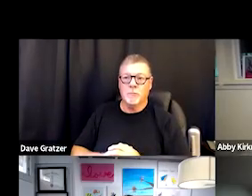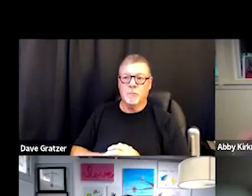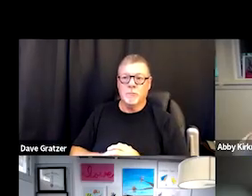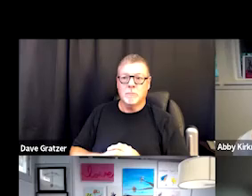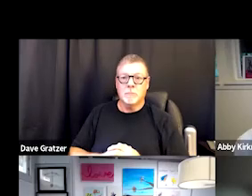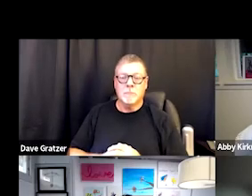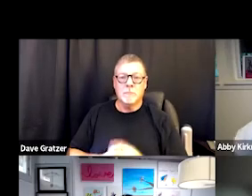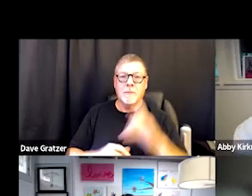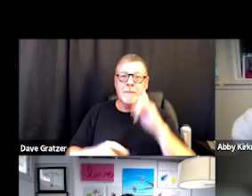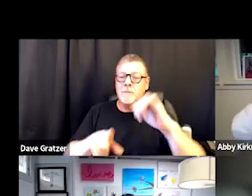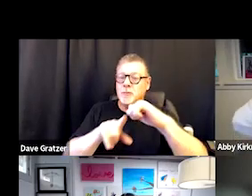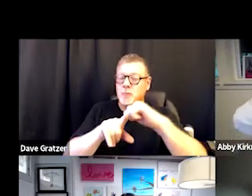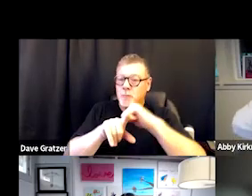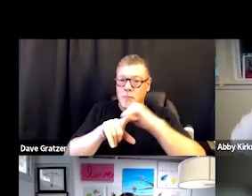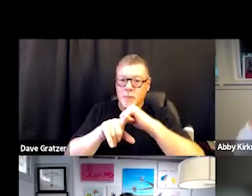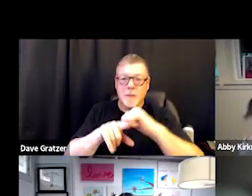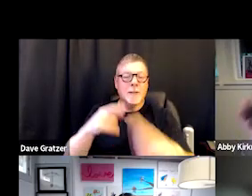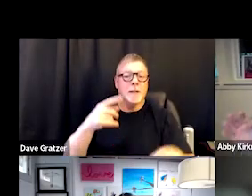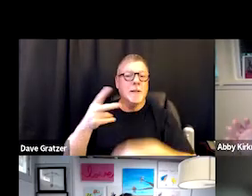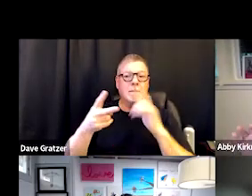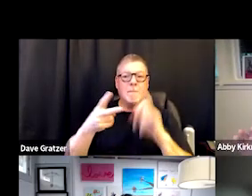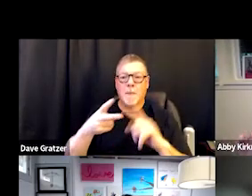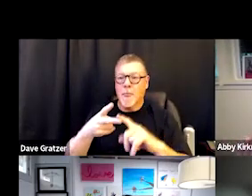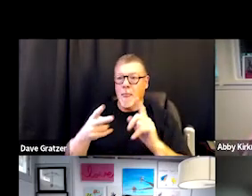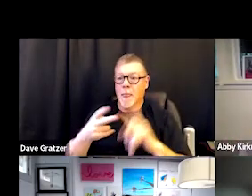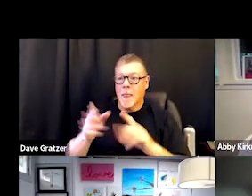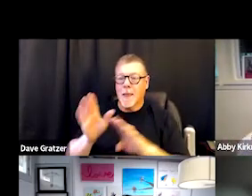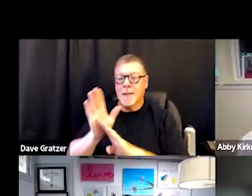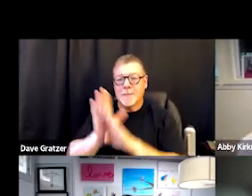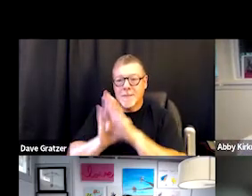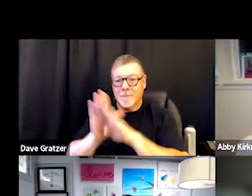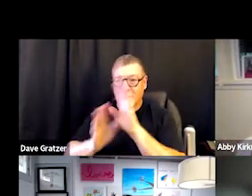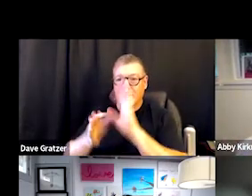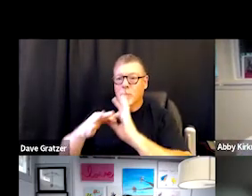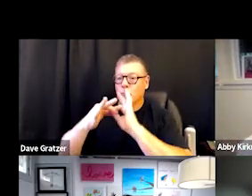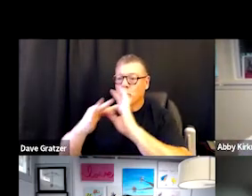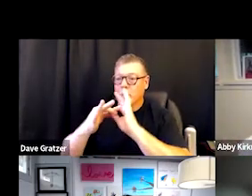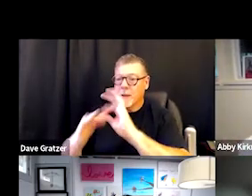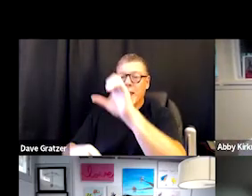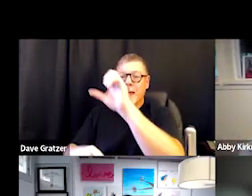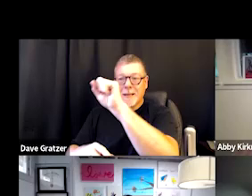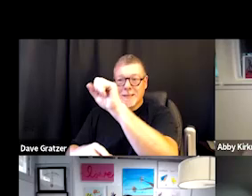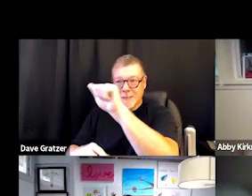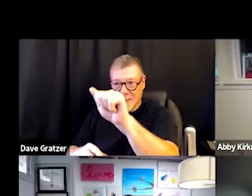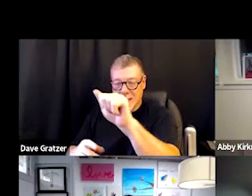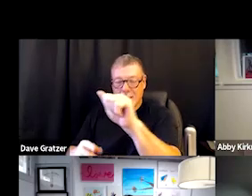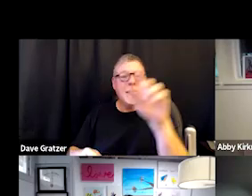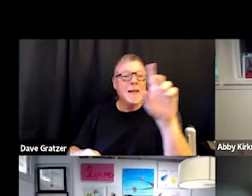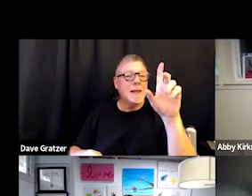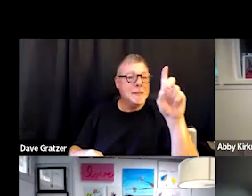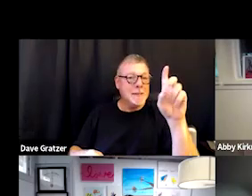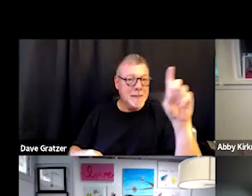and continuing developing relationship with SSA and DDS. This is the time, right?